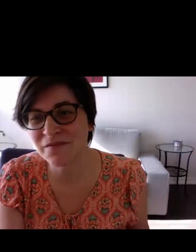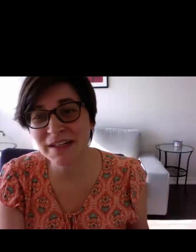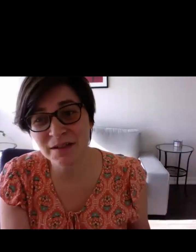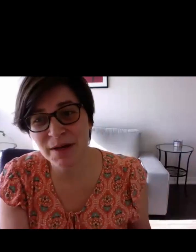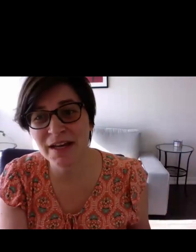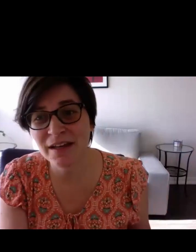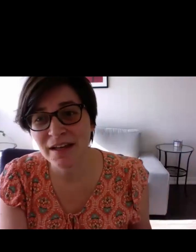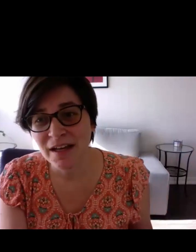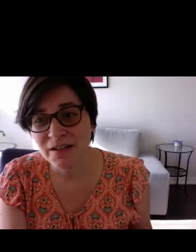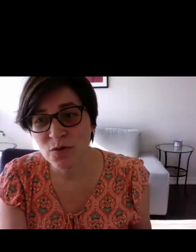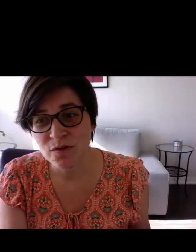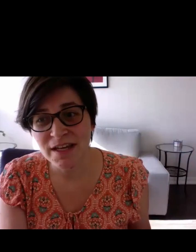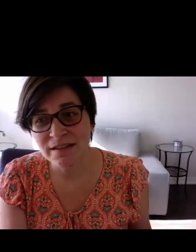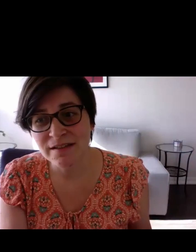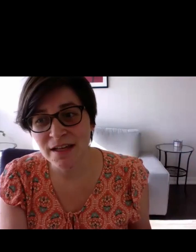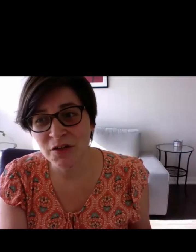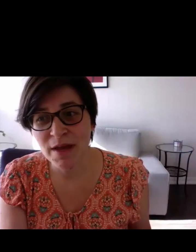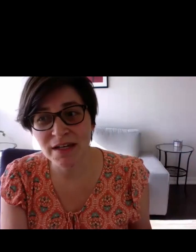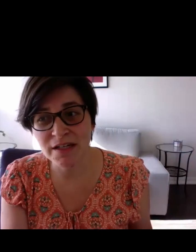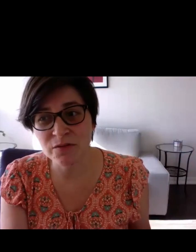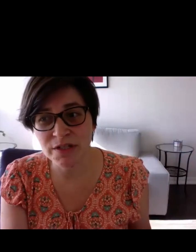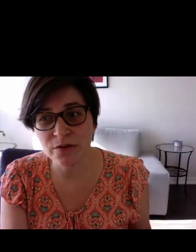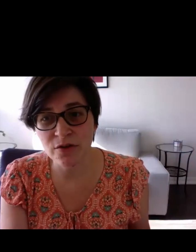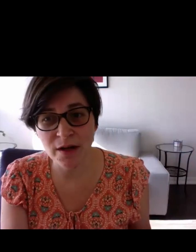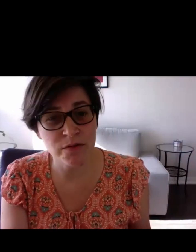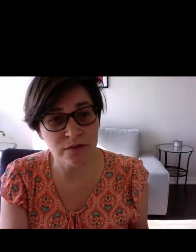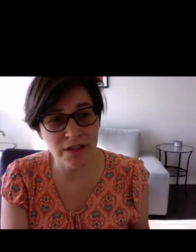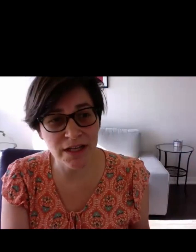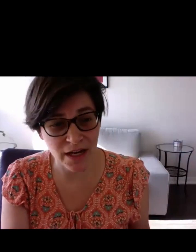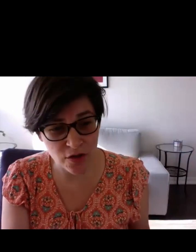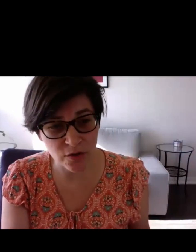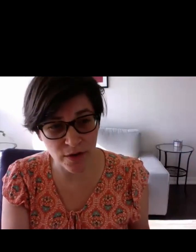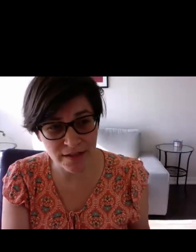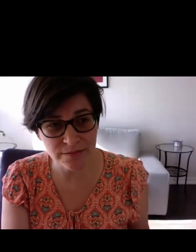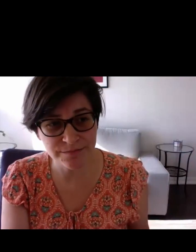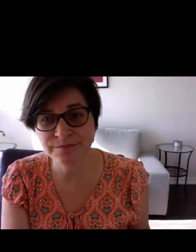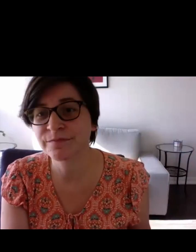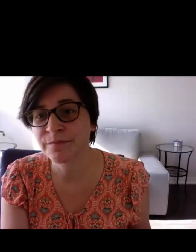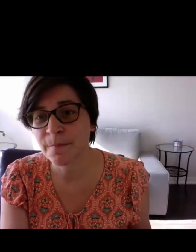was funded by a Social Science and Humanities Research Council Connection Grant.